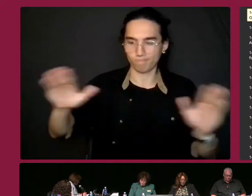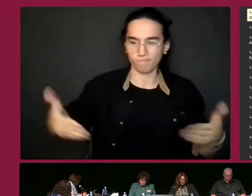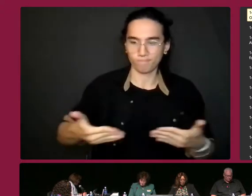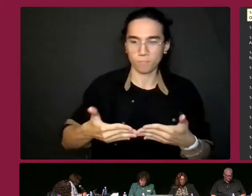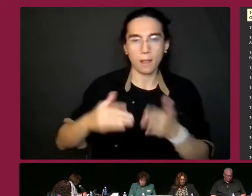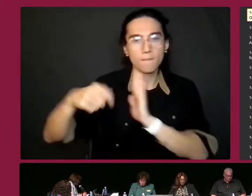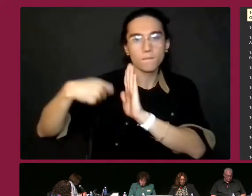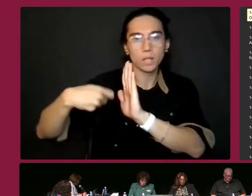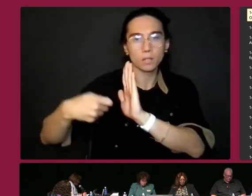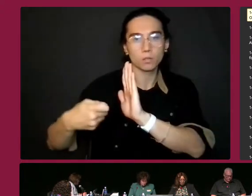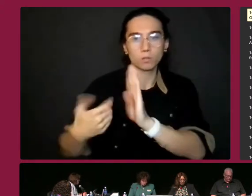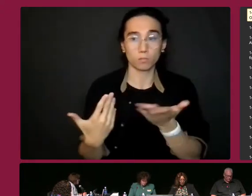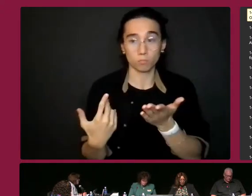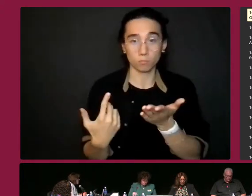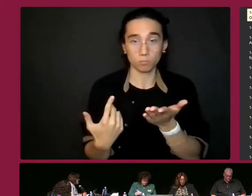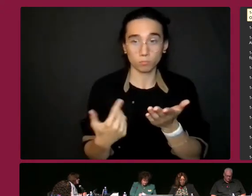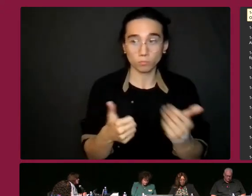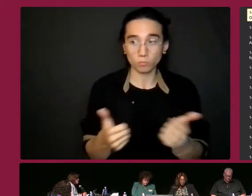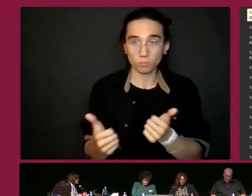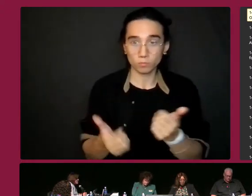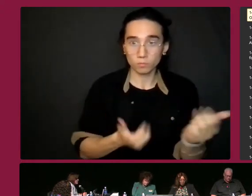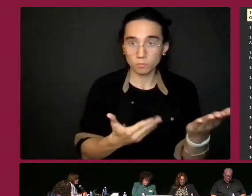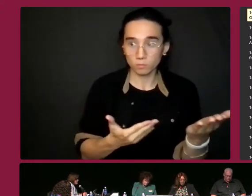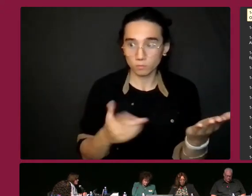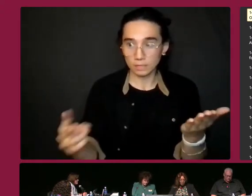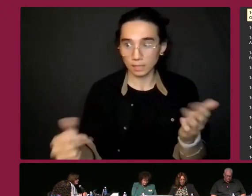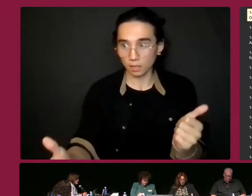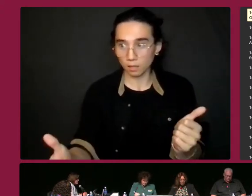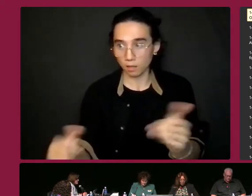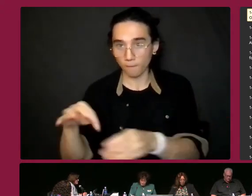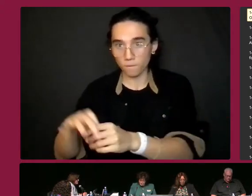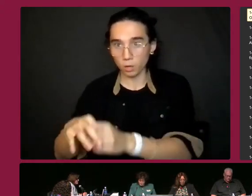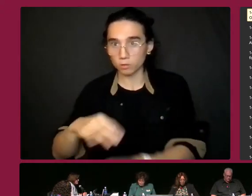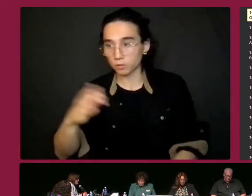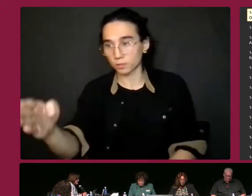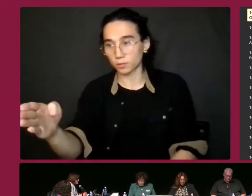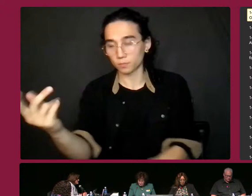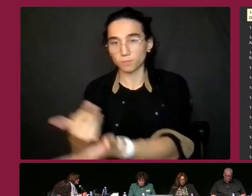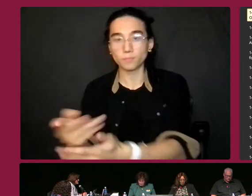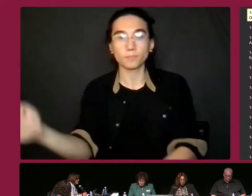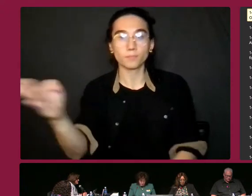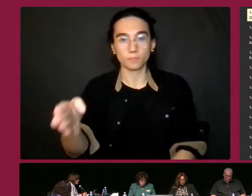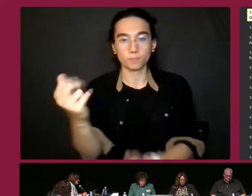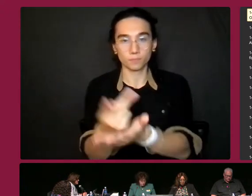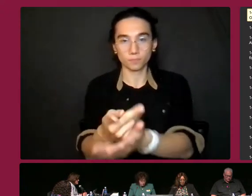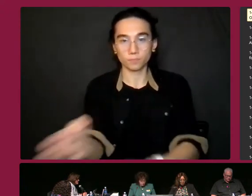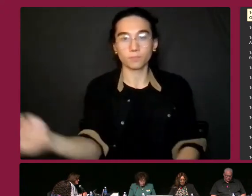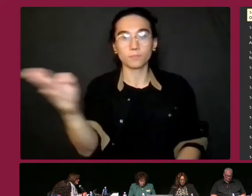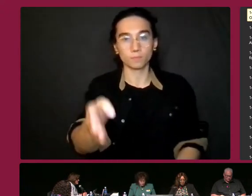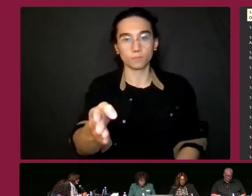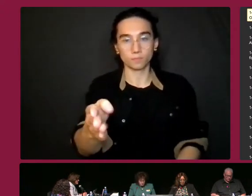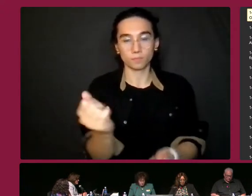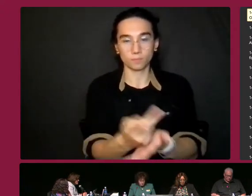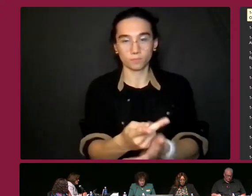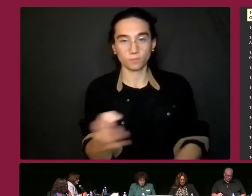Discussion? Vote. Student Trustee Rivera? Approve. Trustee Gaines? Approve. Trustee Rives? Yes. Trustee Buffalo?